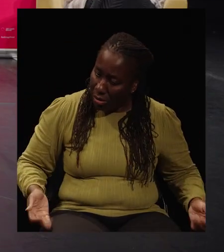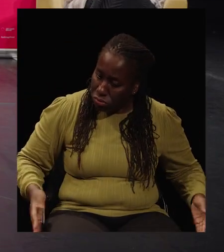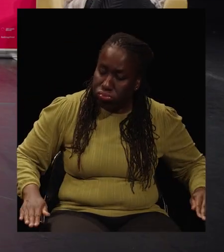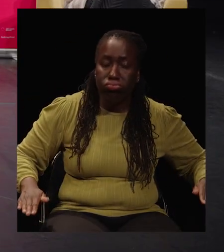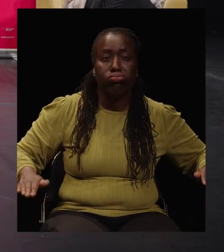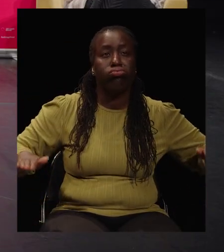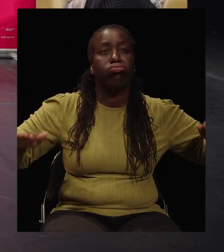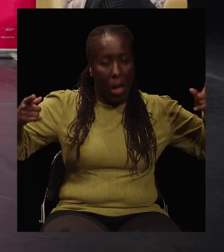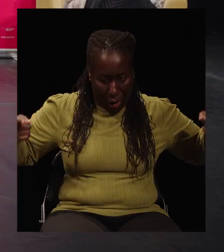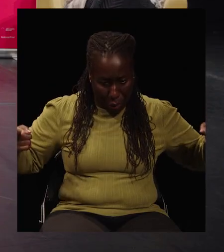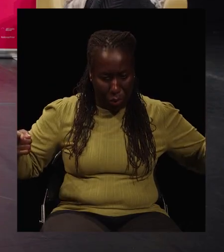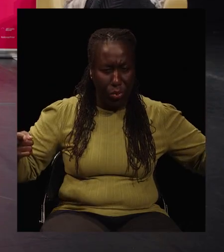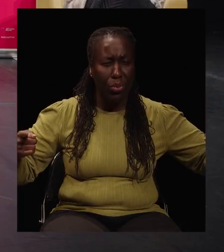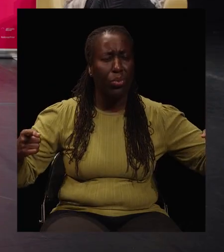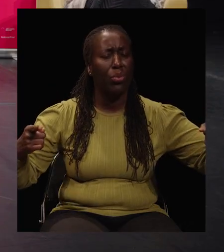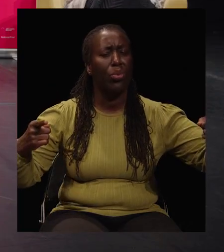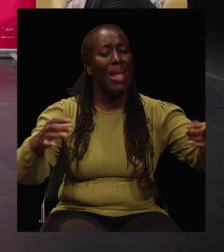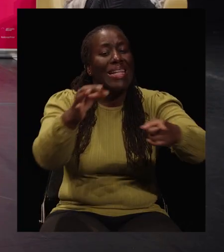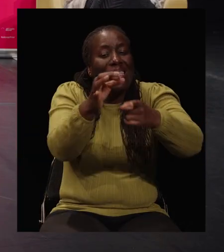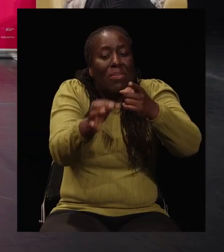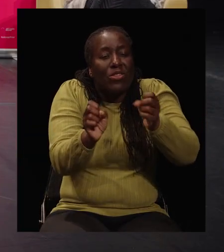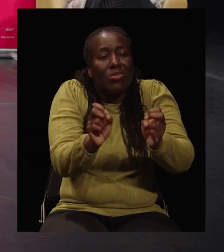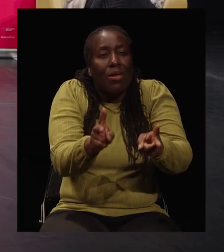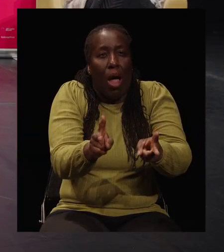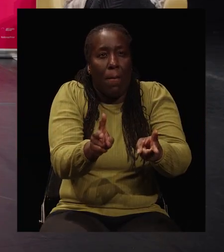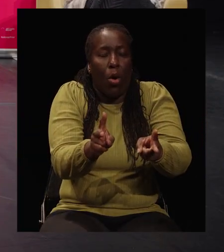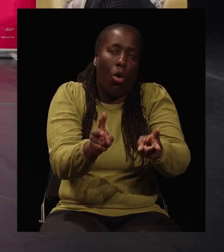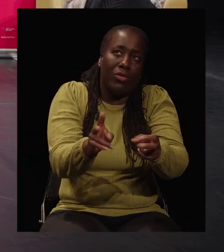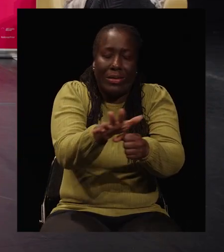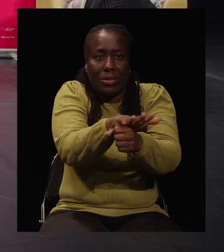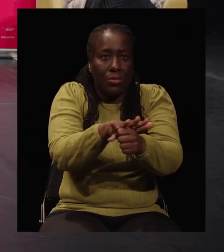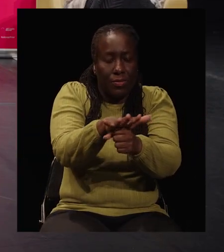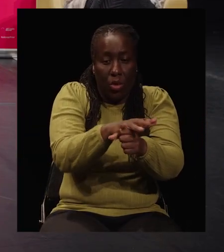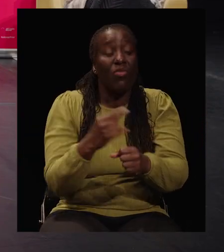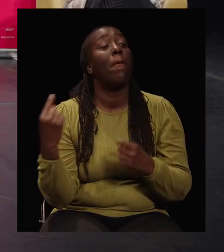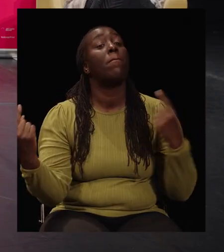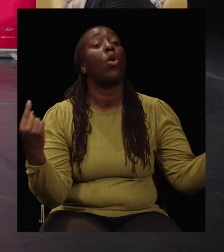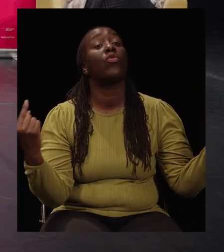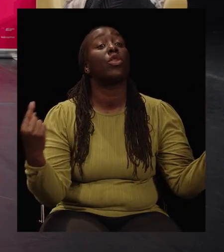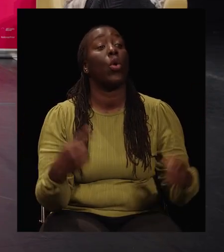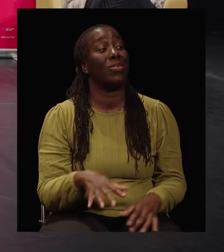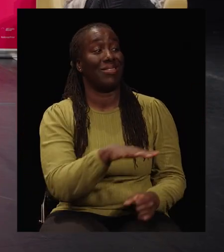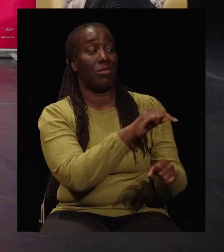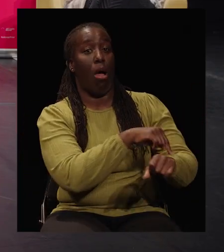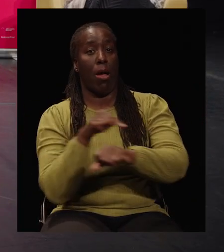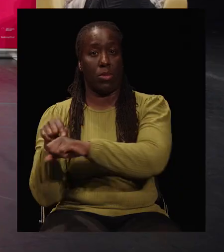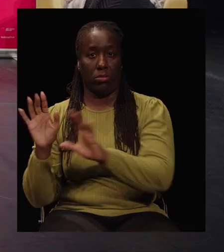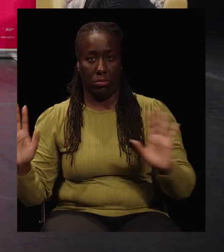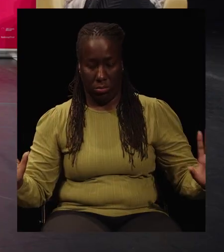through those particular kind of conditions in each decade. And not only, I think,